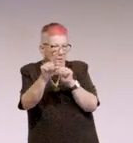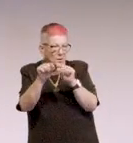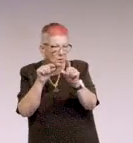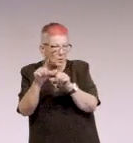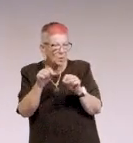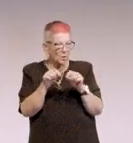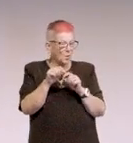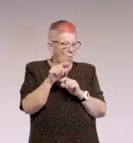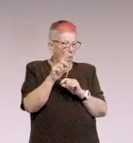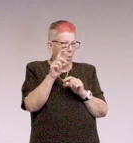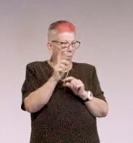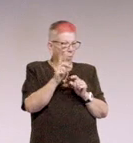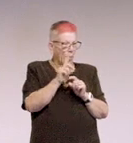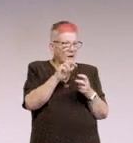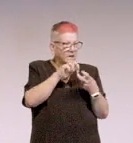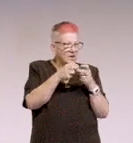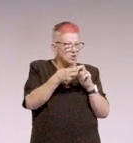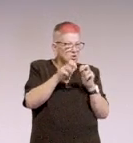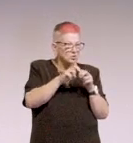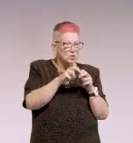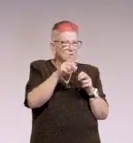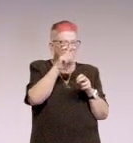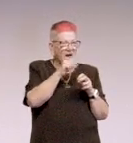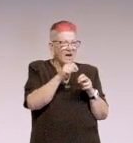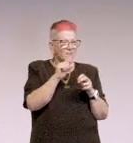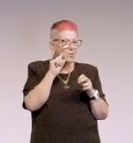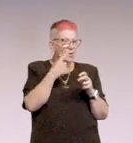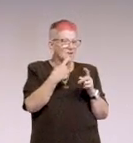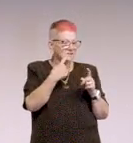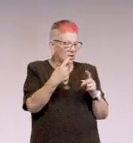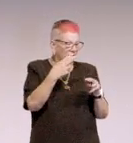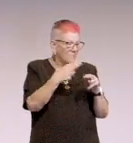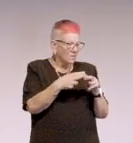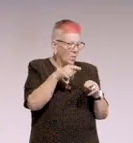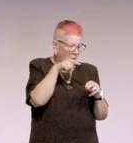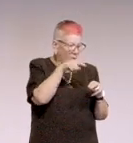country name you use it will give you a list of the countries, than a